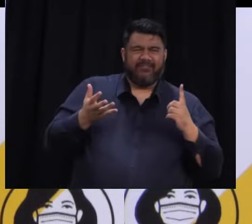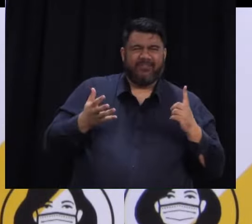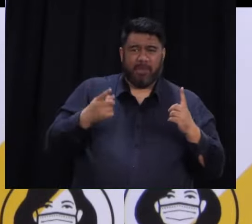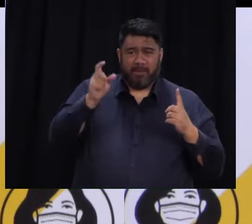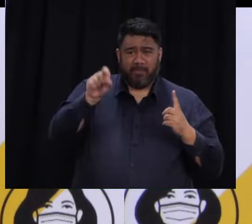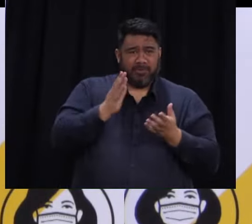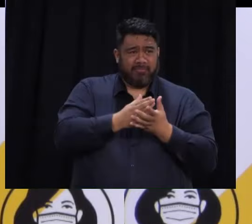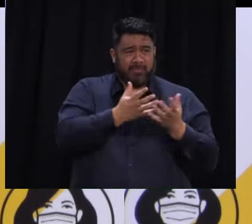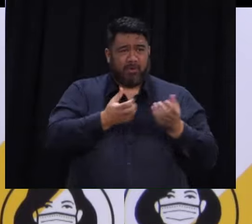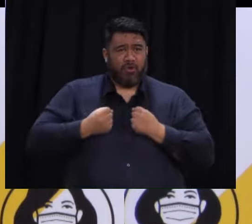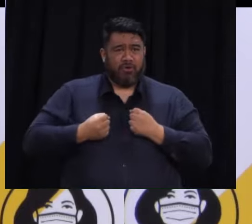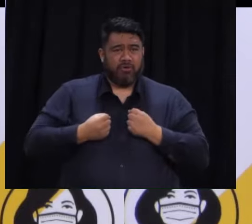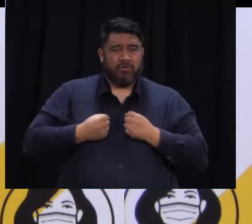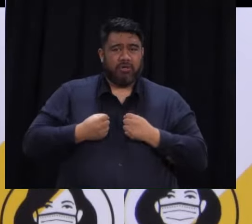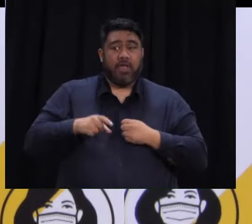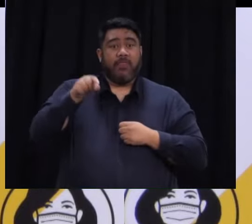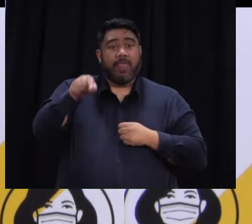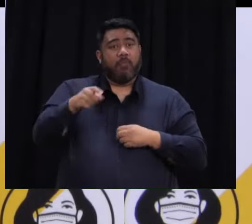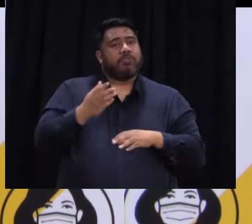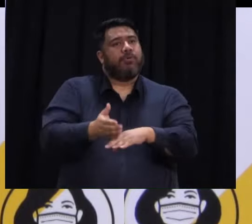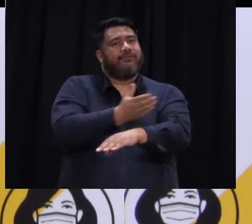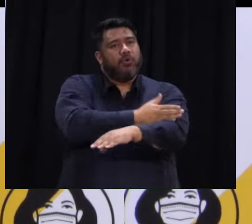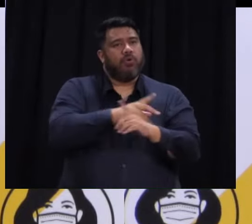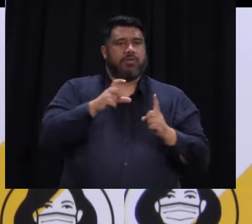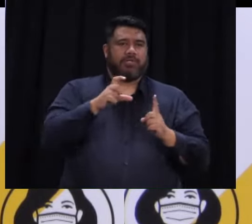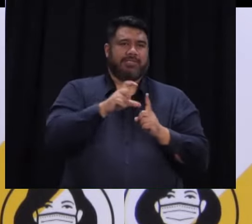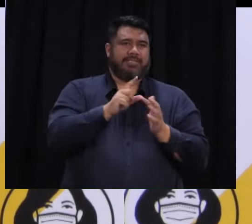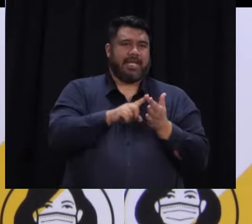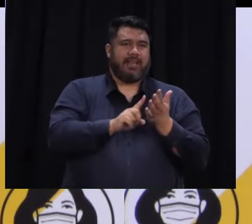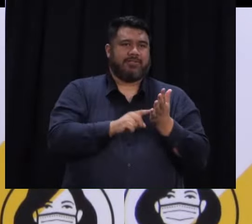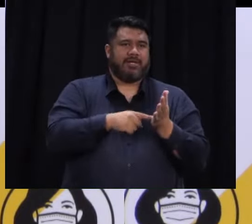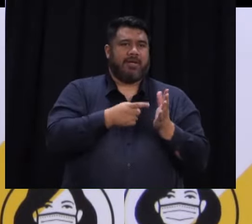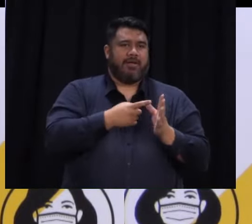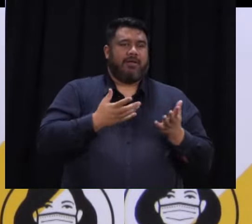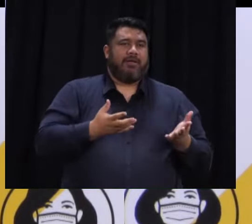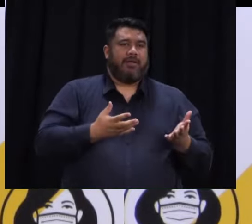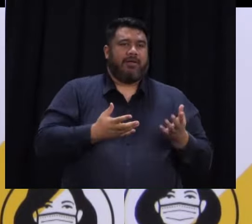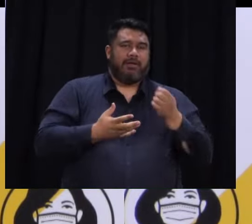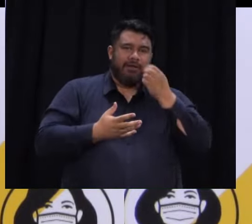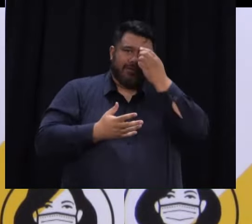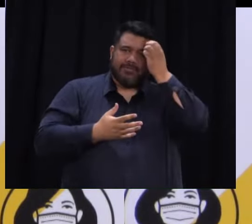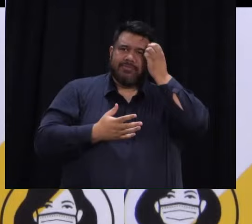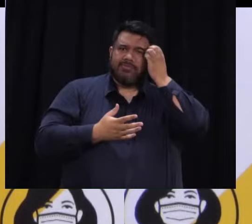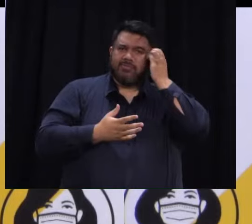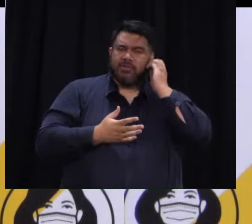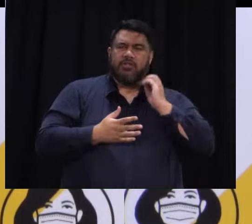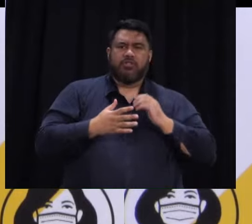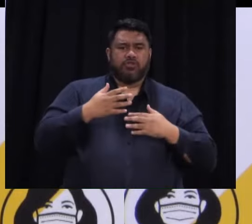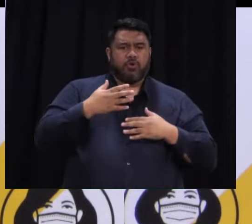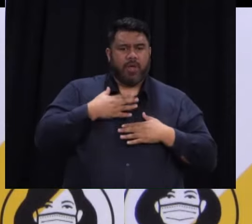we could not place him any closer than six minutes and 400m to that defence force